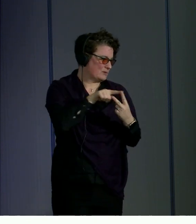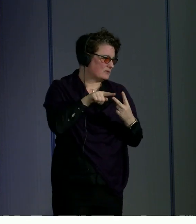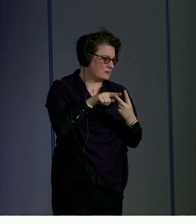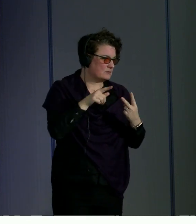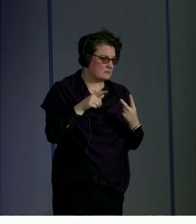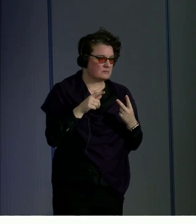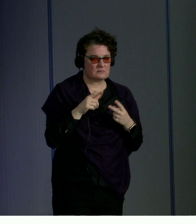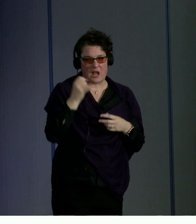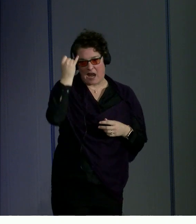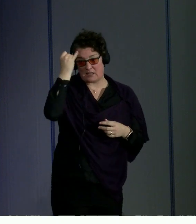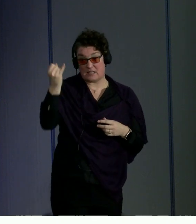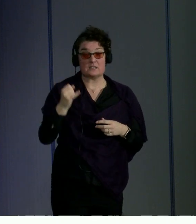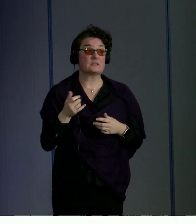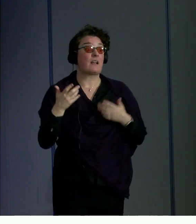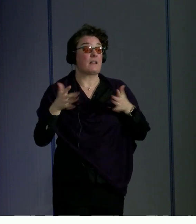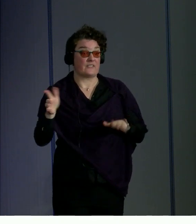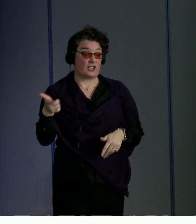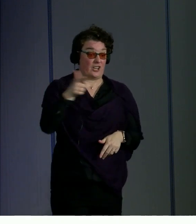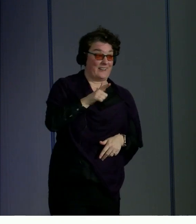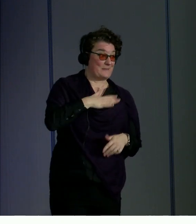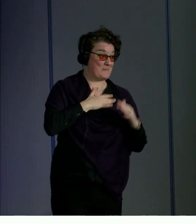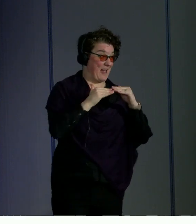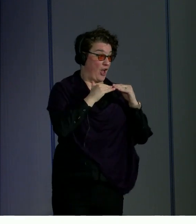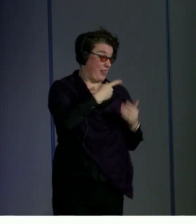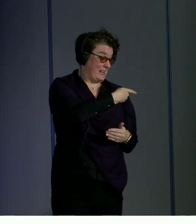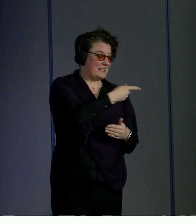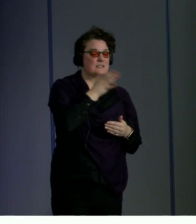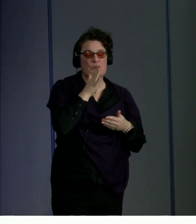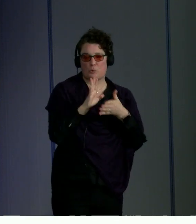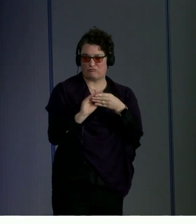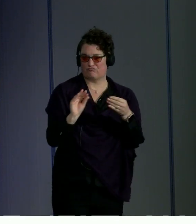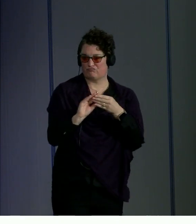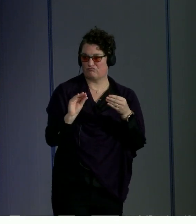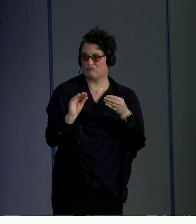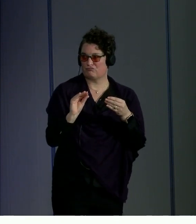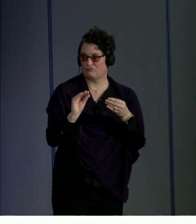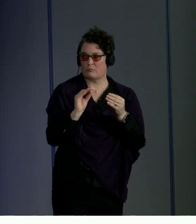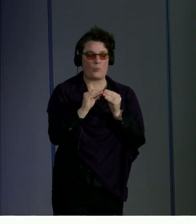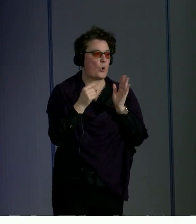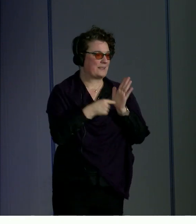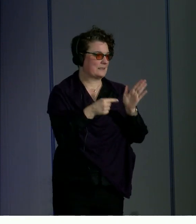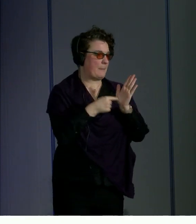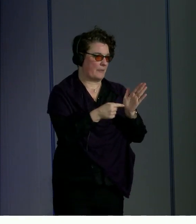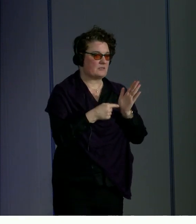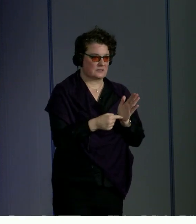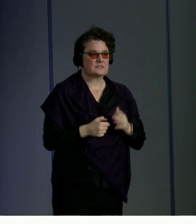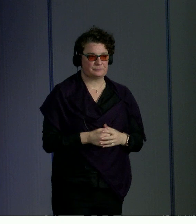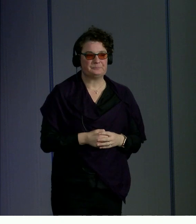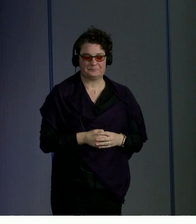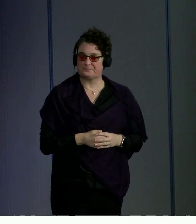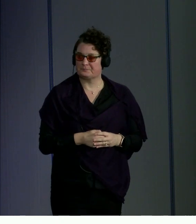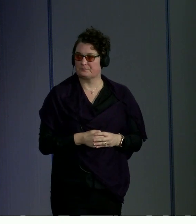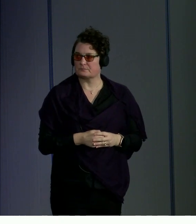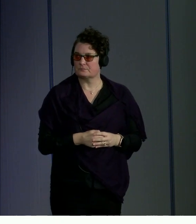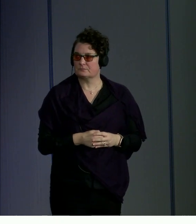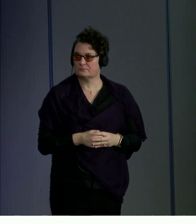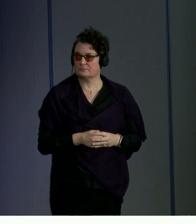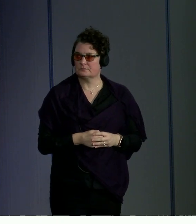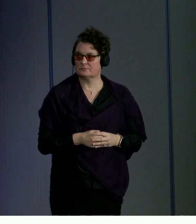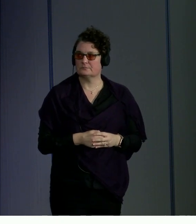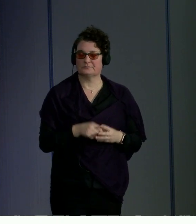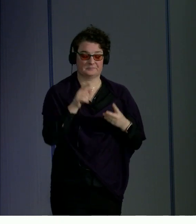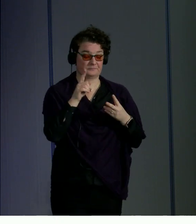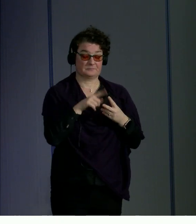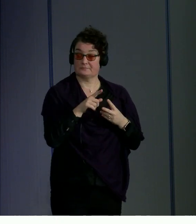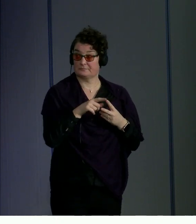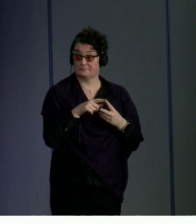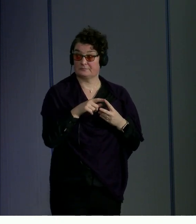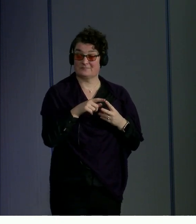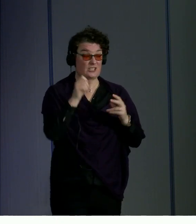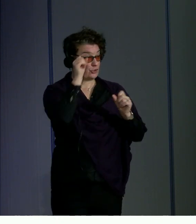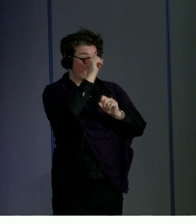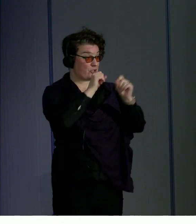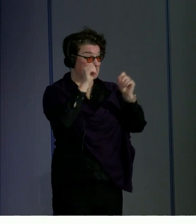be providing examples within this framework. From the strategic standpoint, it's important